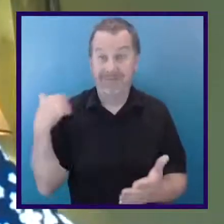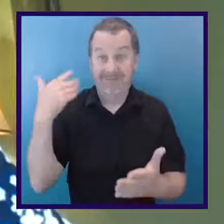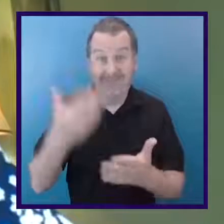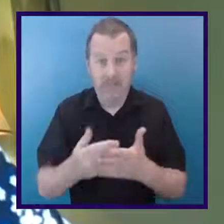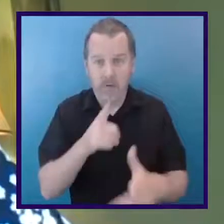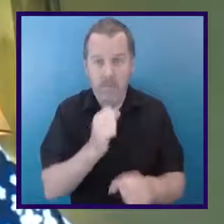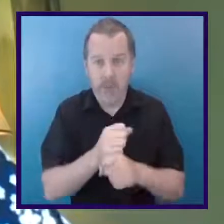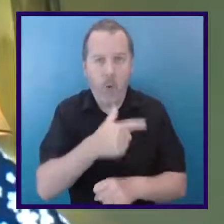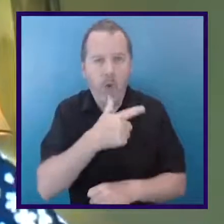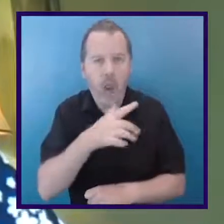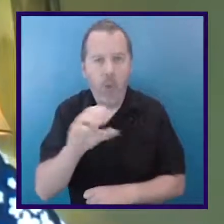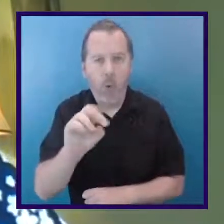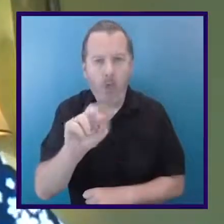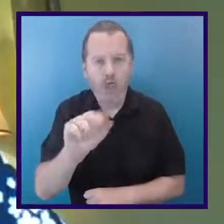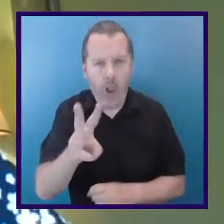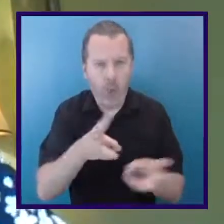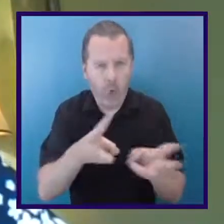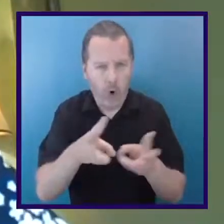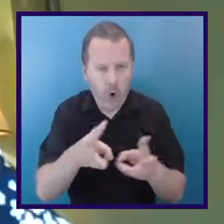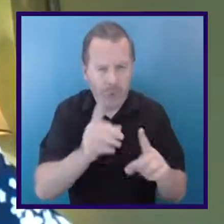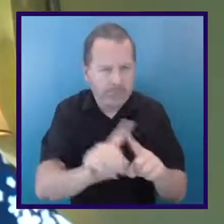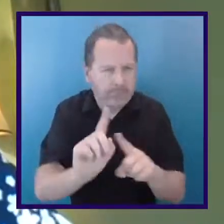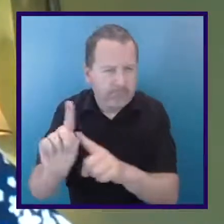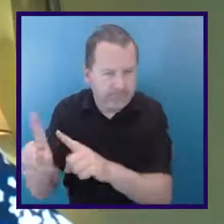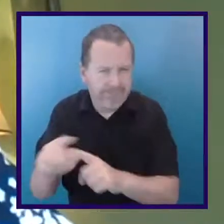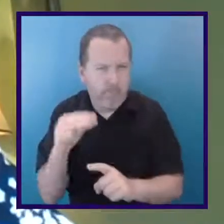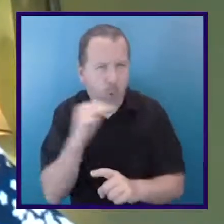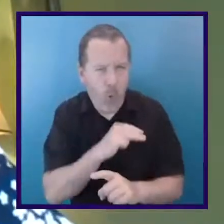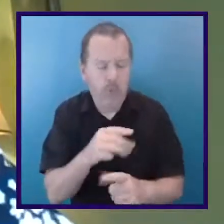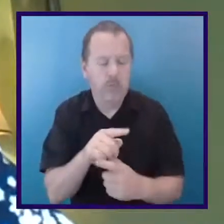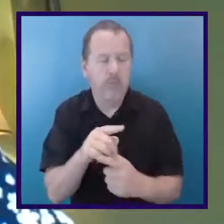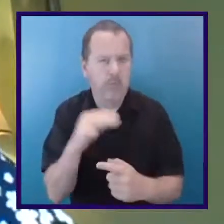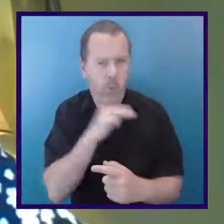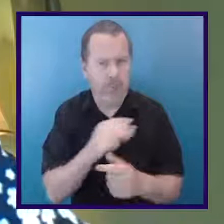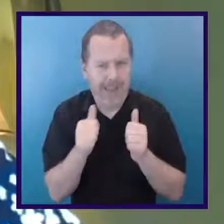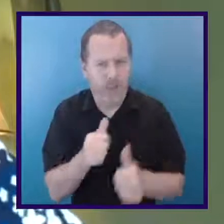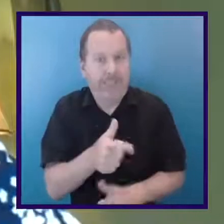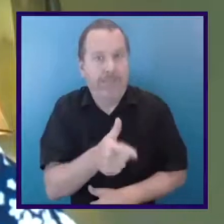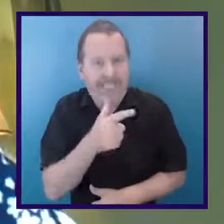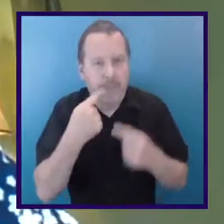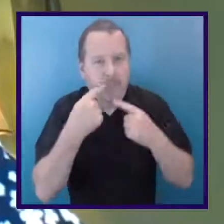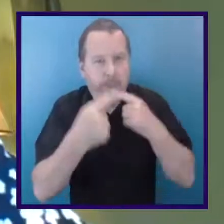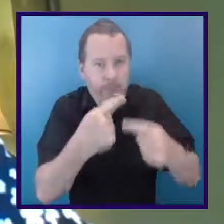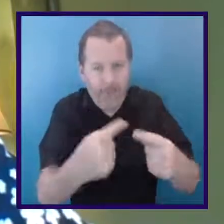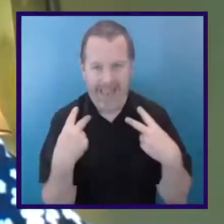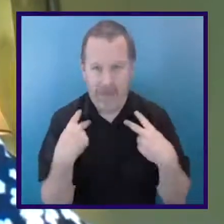We've talked quite a bit about oral work of various sorts and the importance of being able to speak the language.